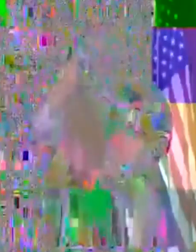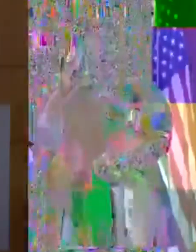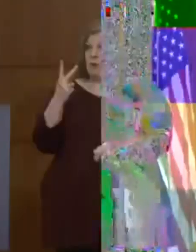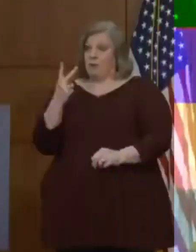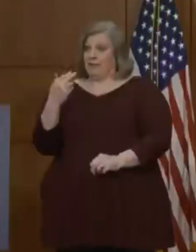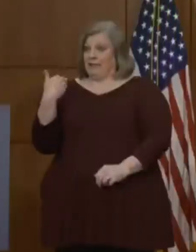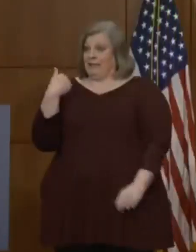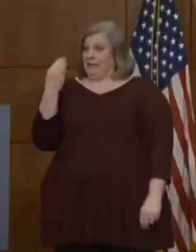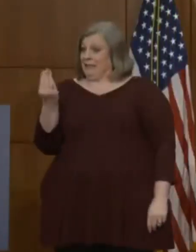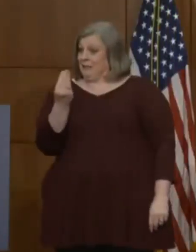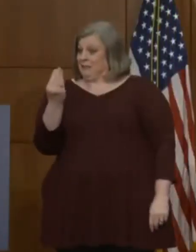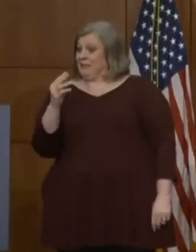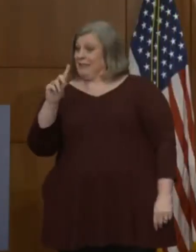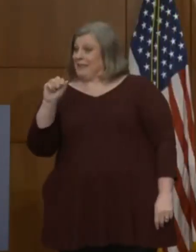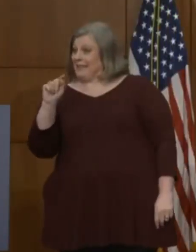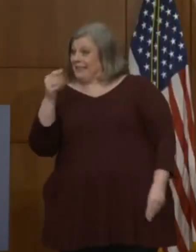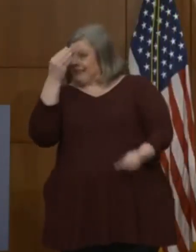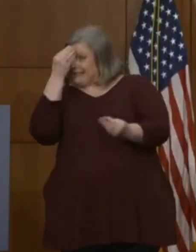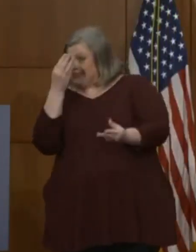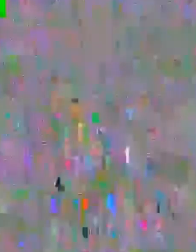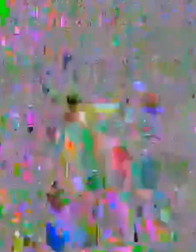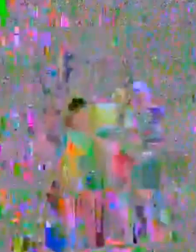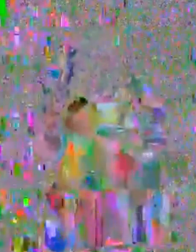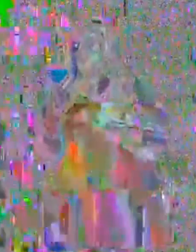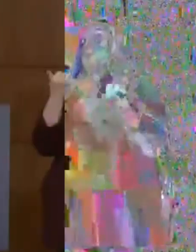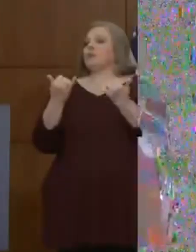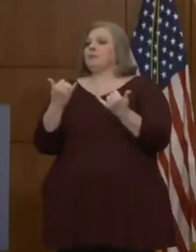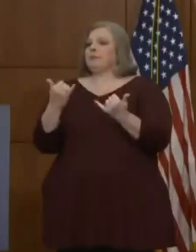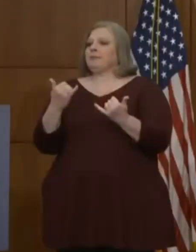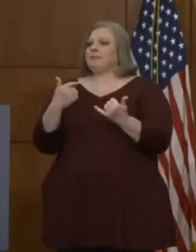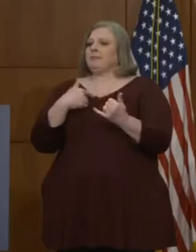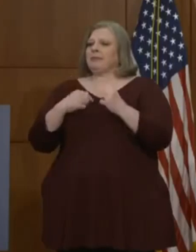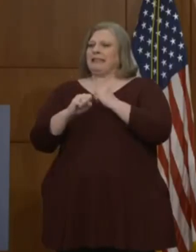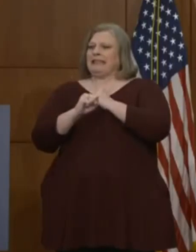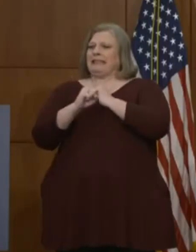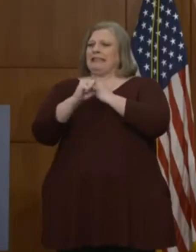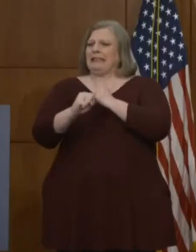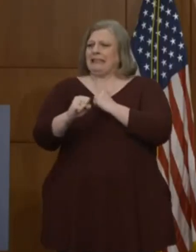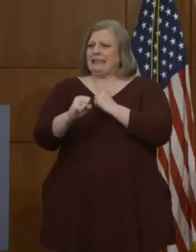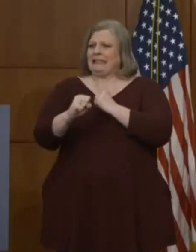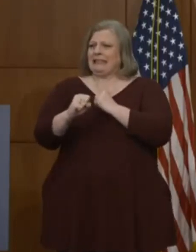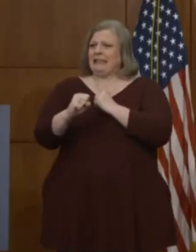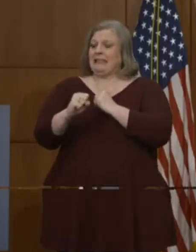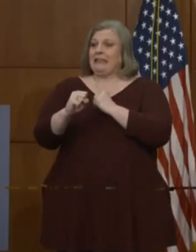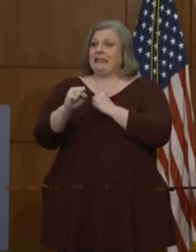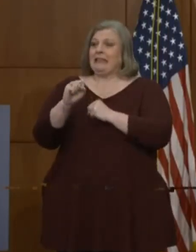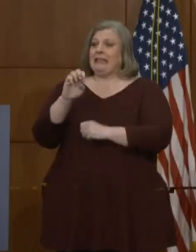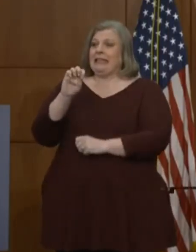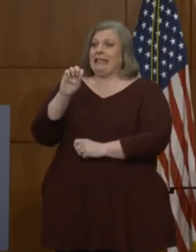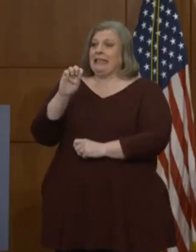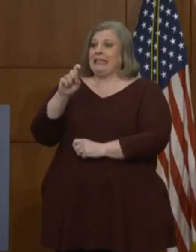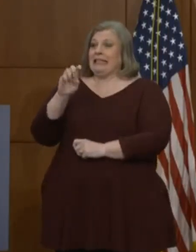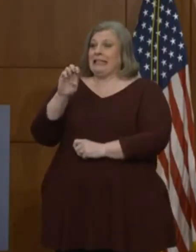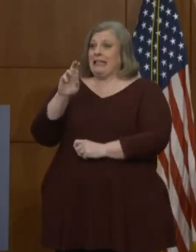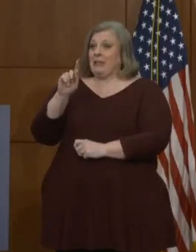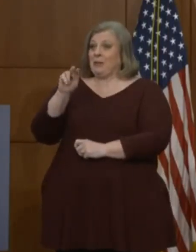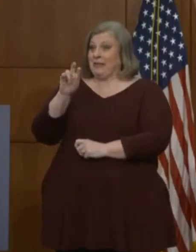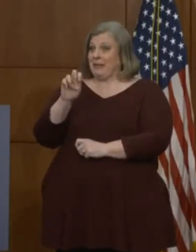HOSPITALS. USE ALL THAT AS WELL IN MONDAY’S DATA. THAT’S WHY IN MONDAY’S DATA. THAT’S WHY TODAY I’M EXTENDING EXECUTIVE TODAY I’M EXTENDING EXECUTIVE ORDER FIFTY THREE FOR TWO MORE